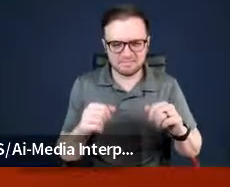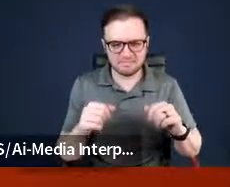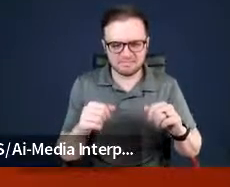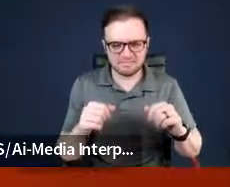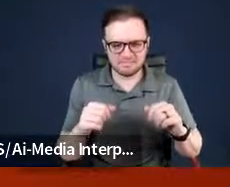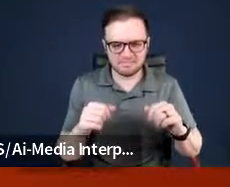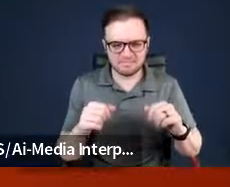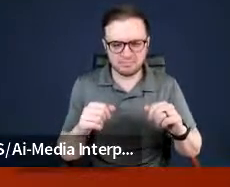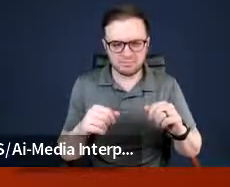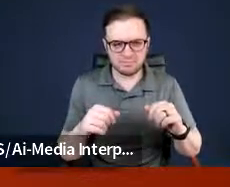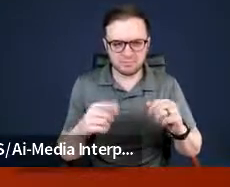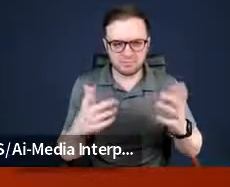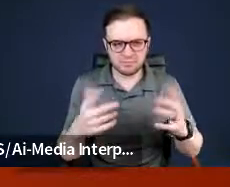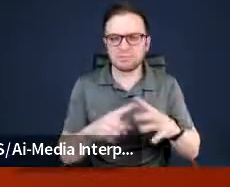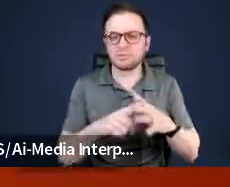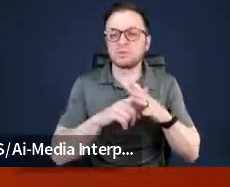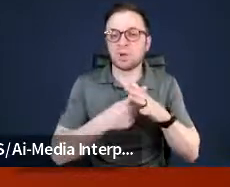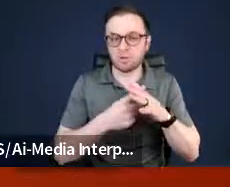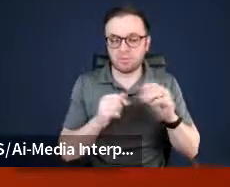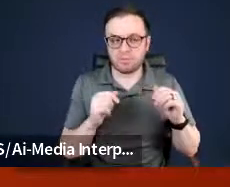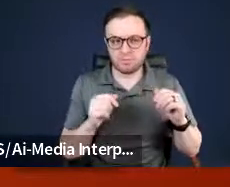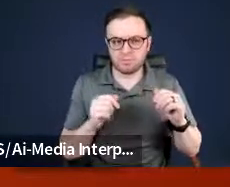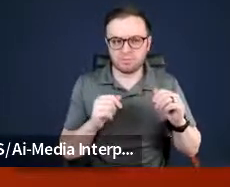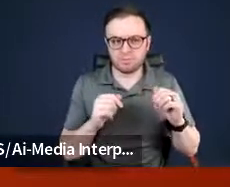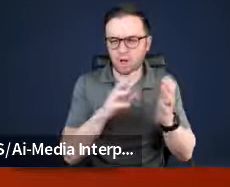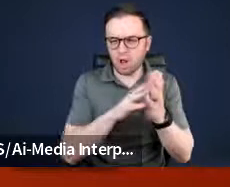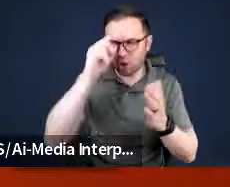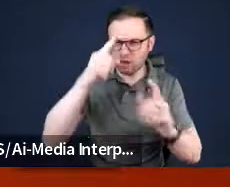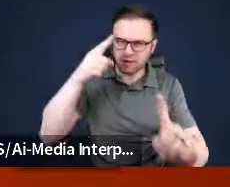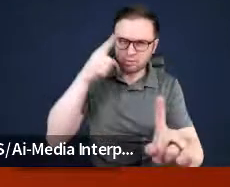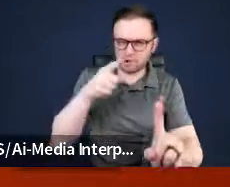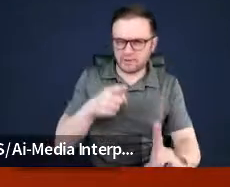have been working here for about three years. Thank you for having me here.